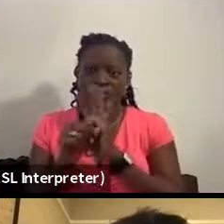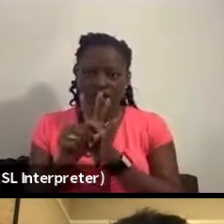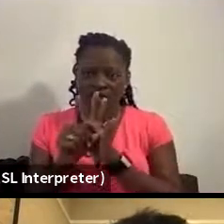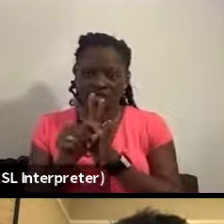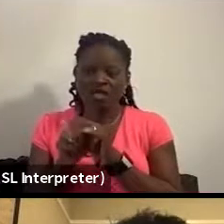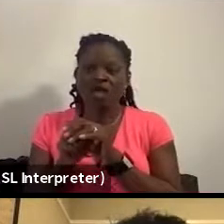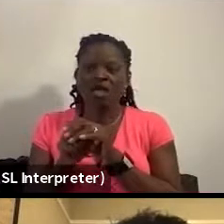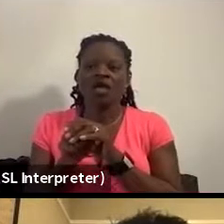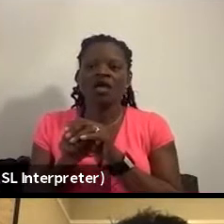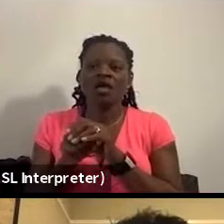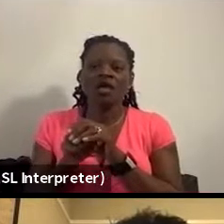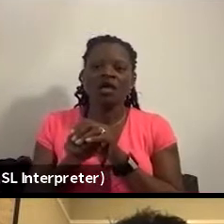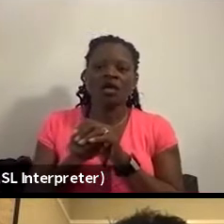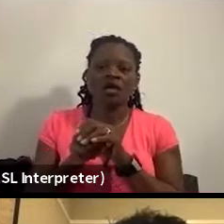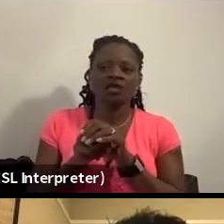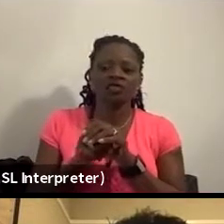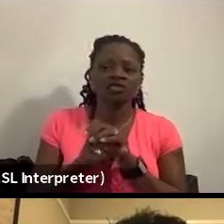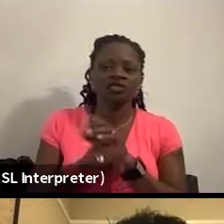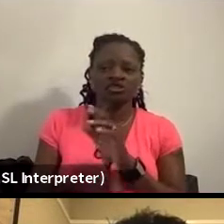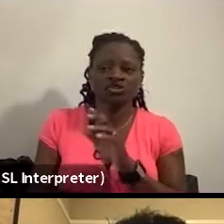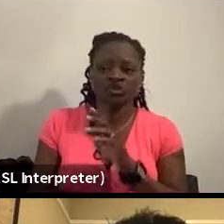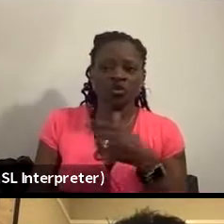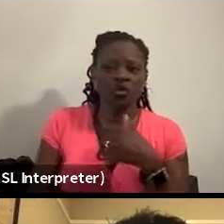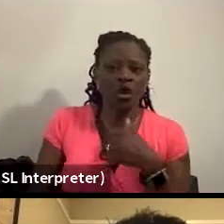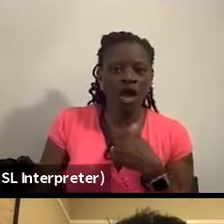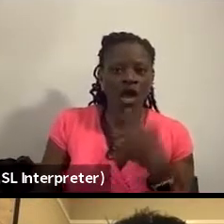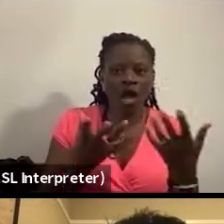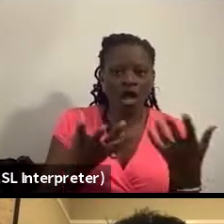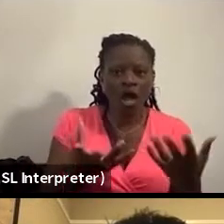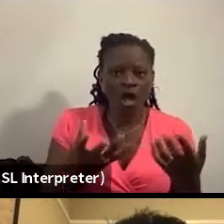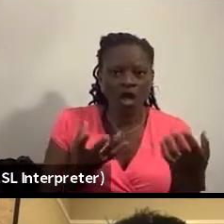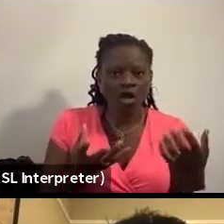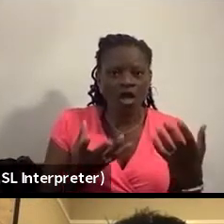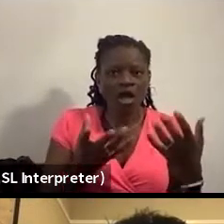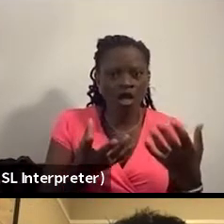measures or precautions that are out there to protect.